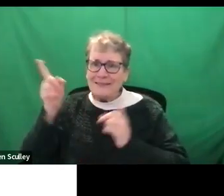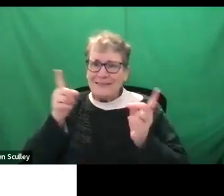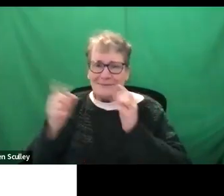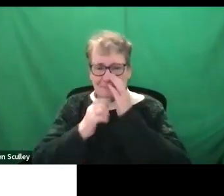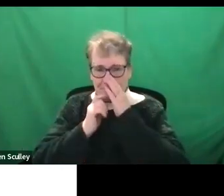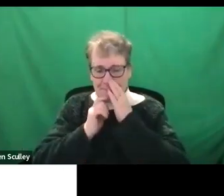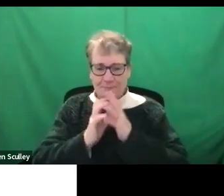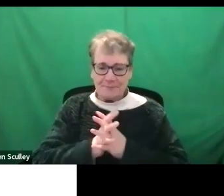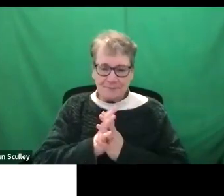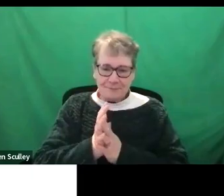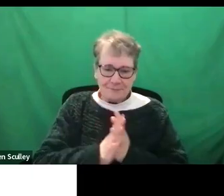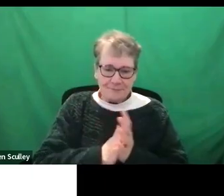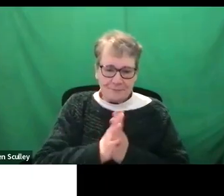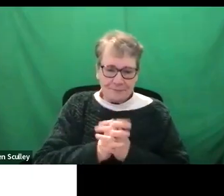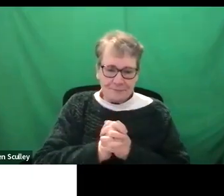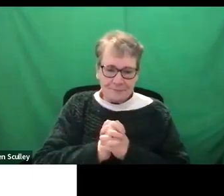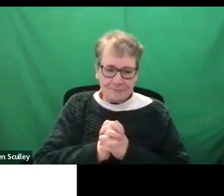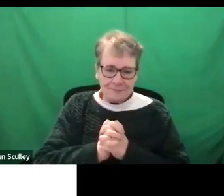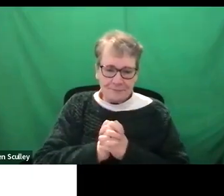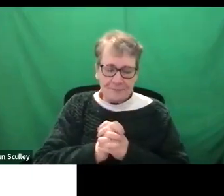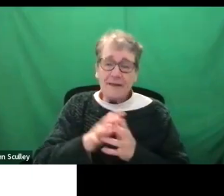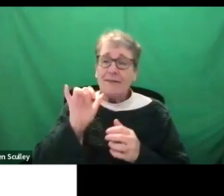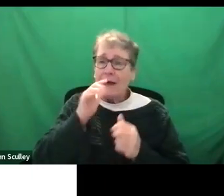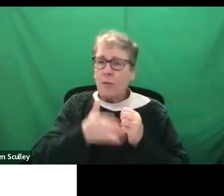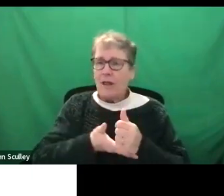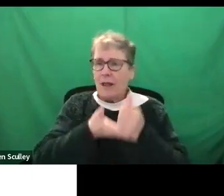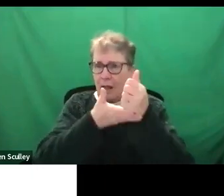can prevent isolation and strengthen early parent-child bonds.